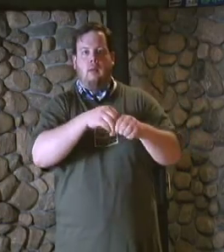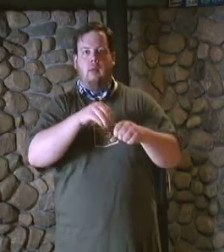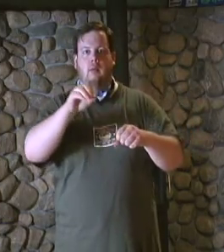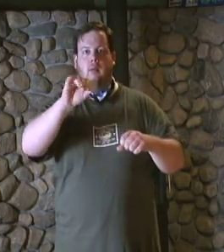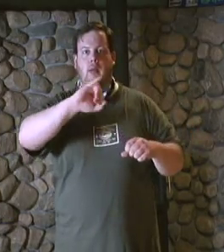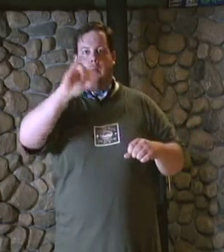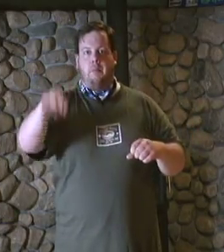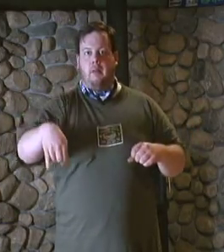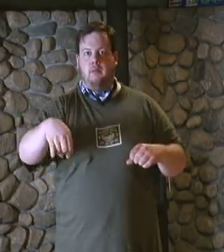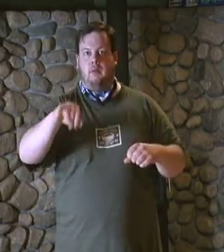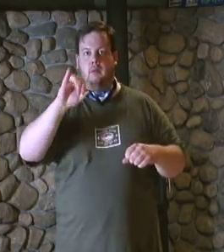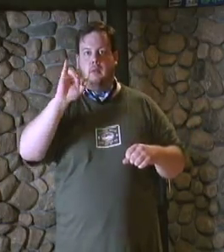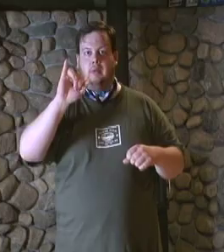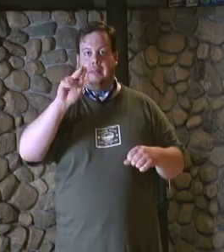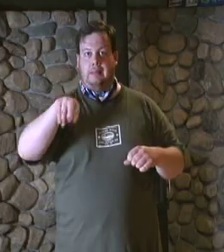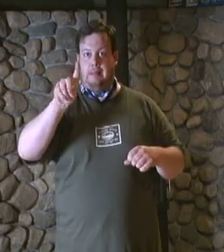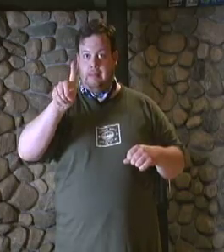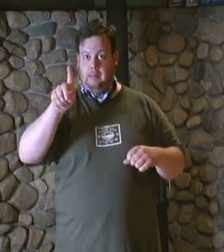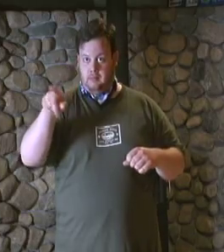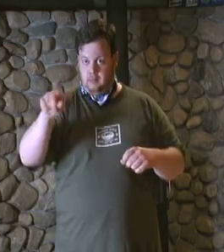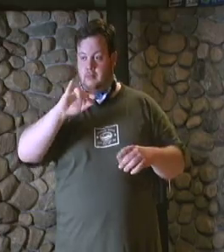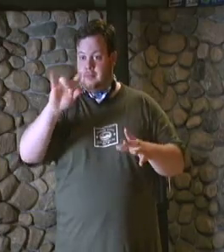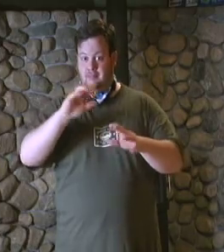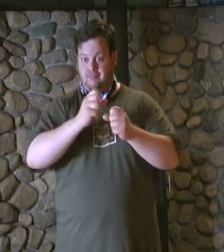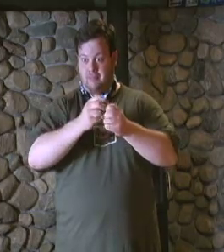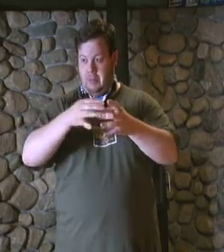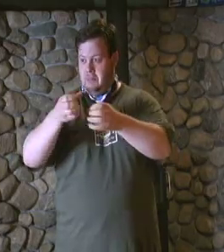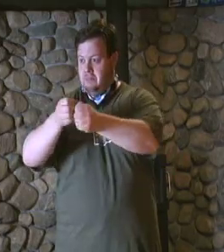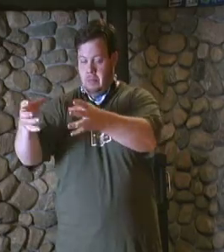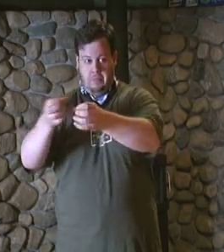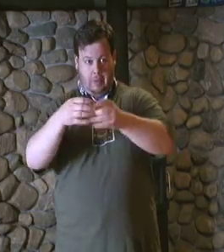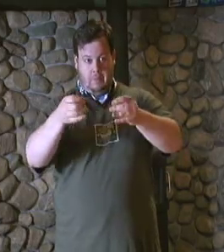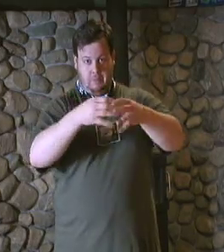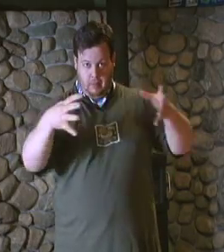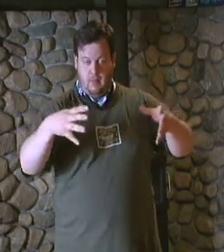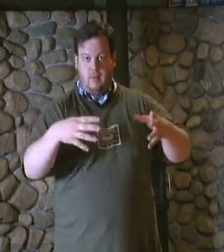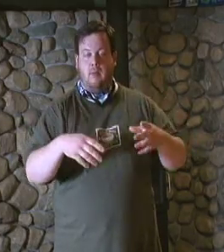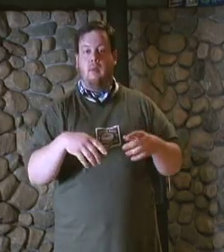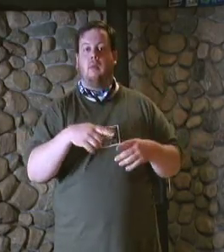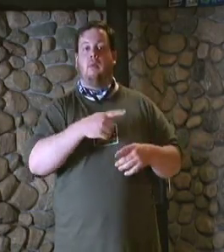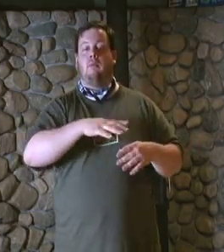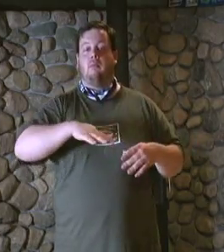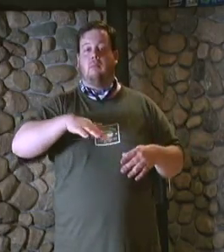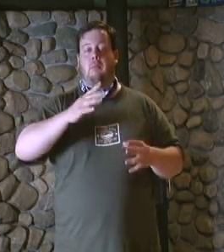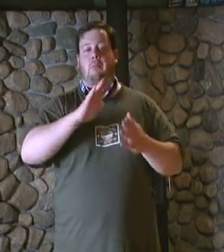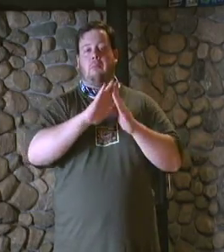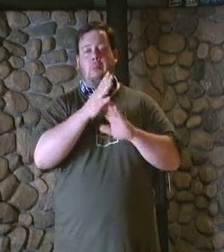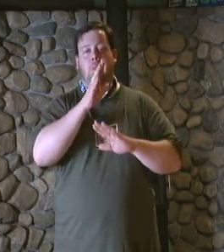and then expanded to Indianapolis.